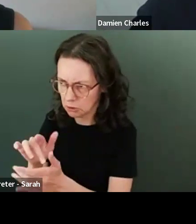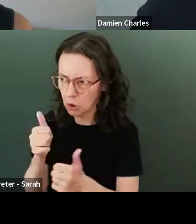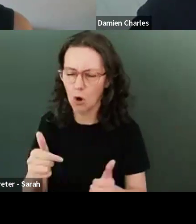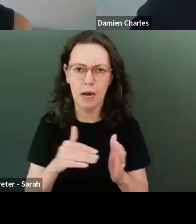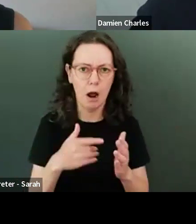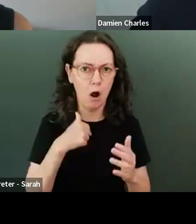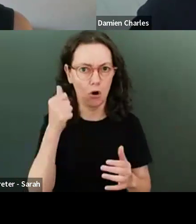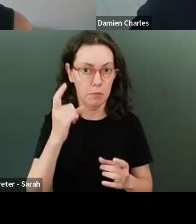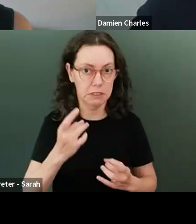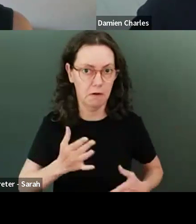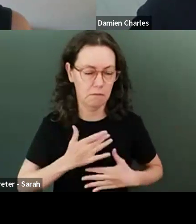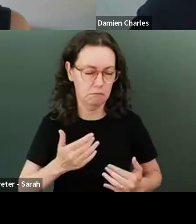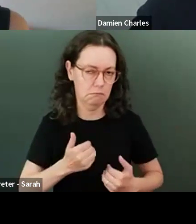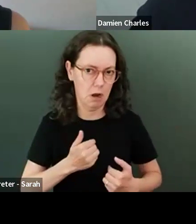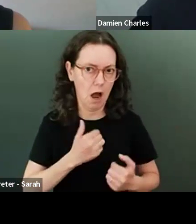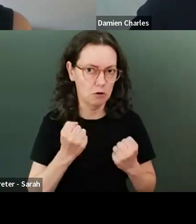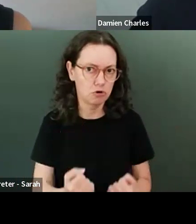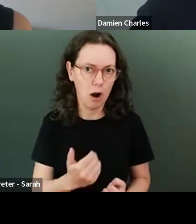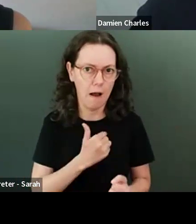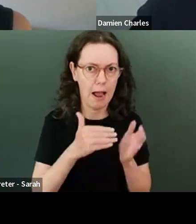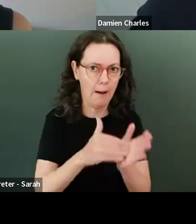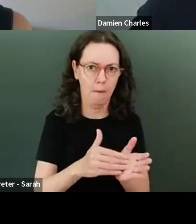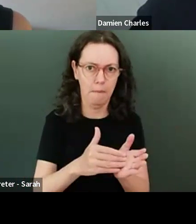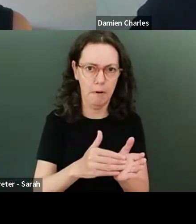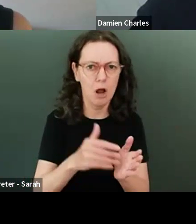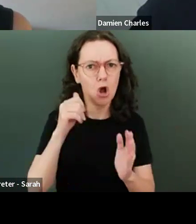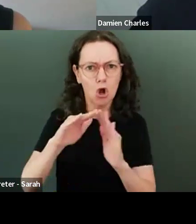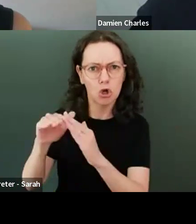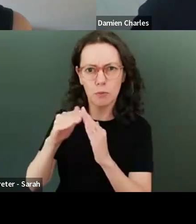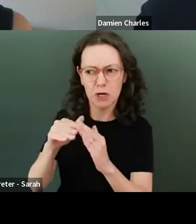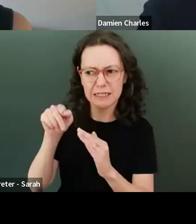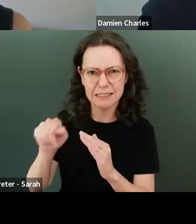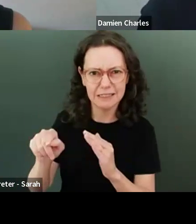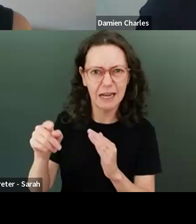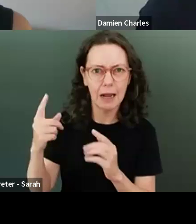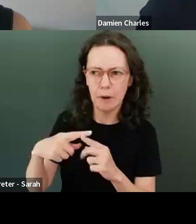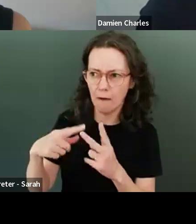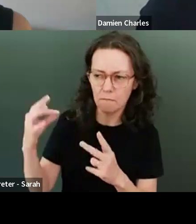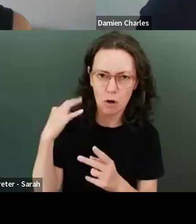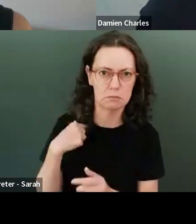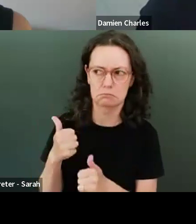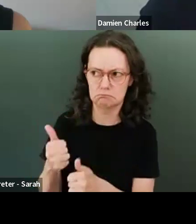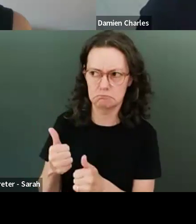people as I really enjoyed the Community Focus activities and my volunteering so